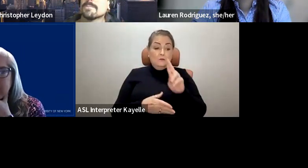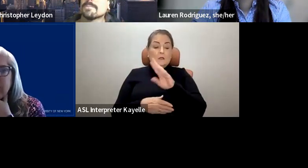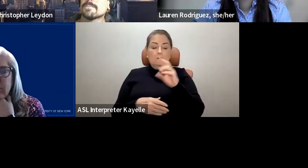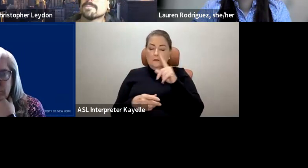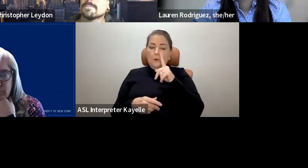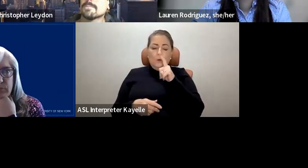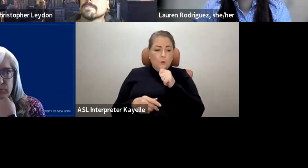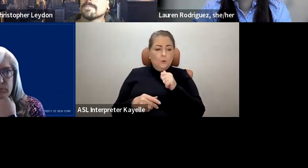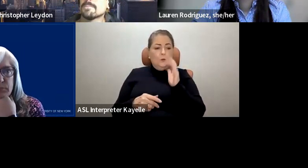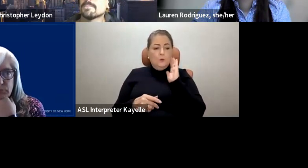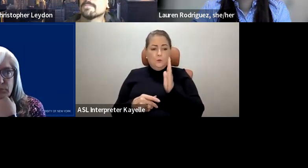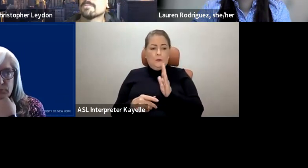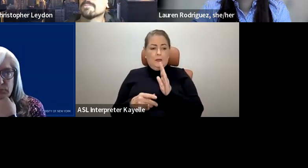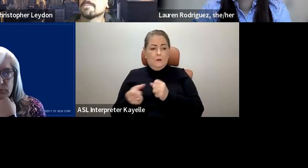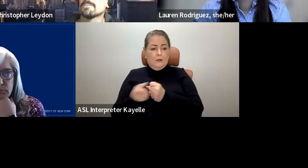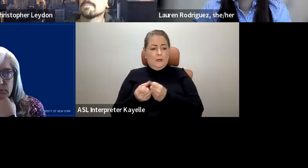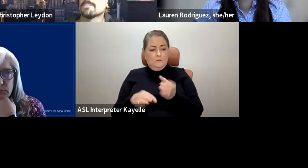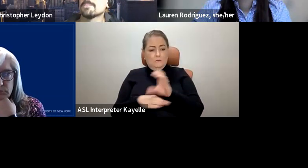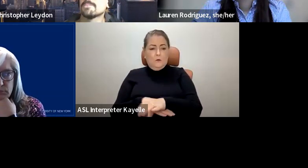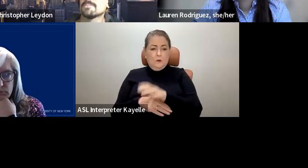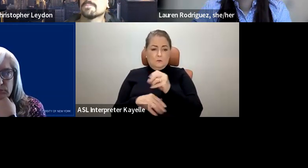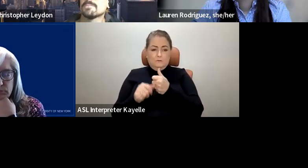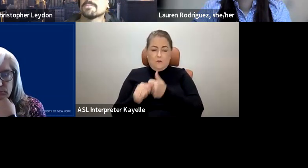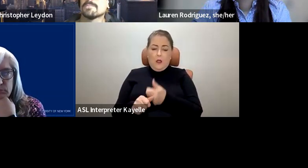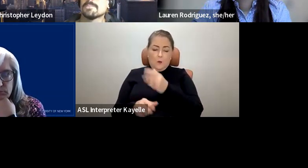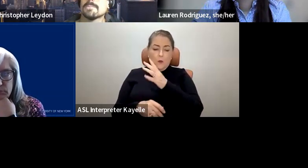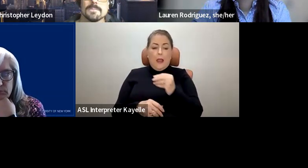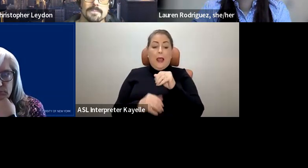going to enforce this. And how is it going to be enforced is